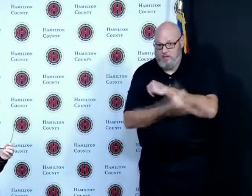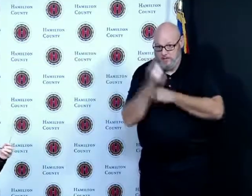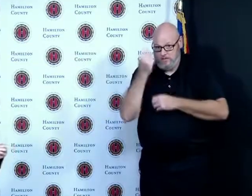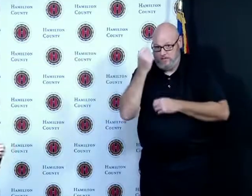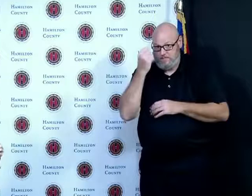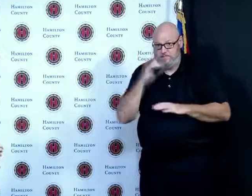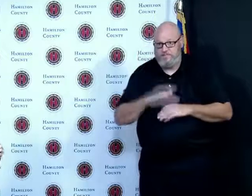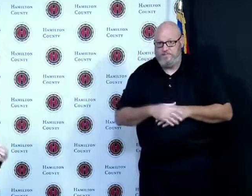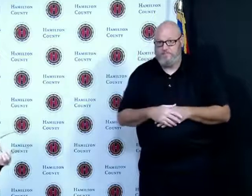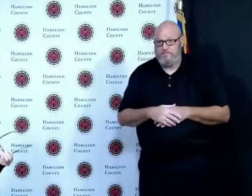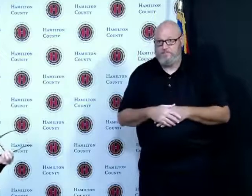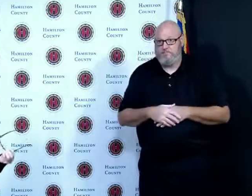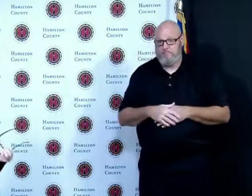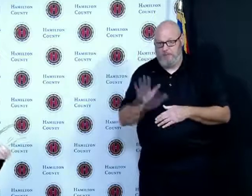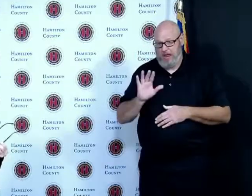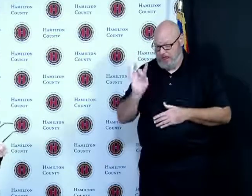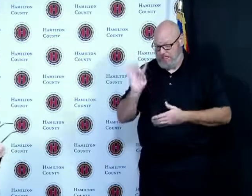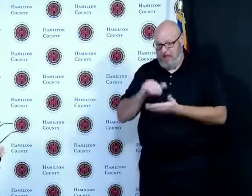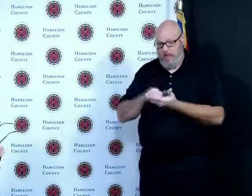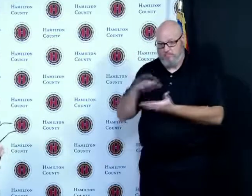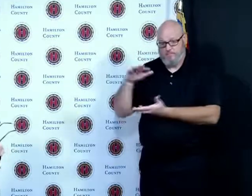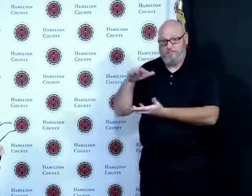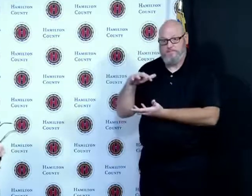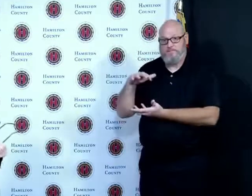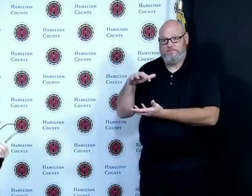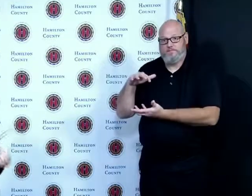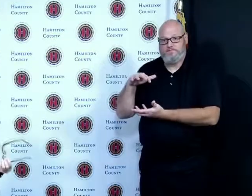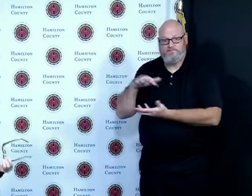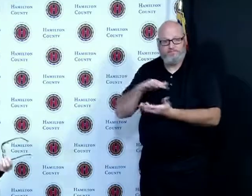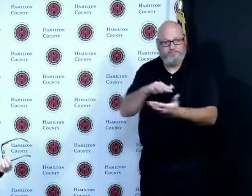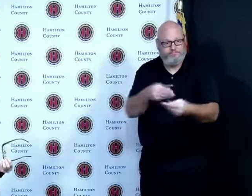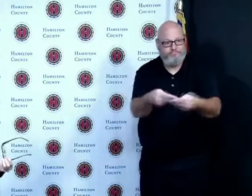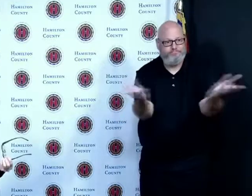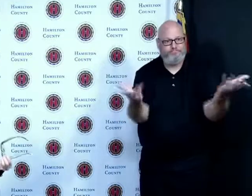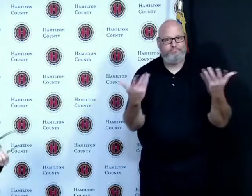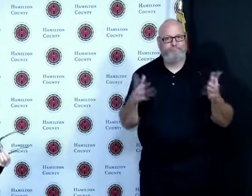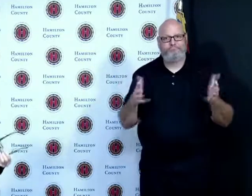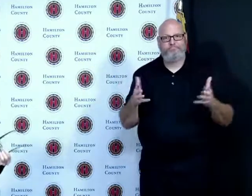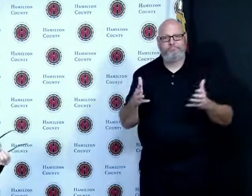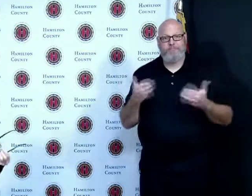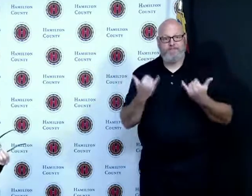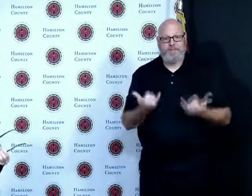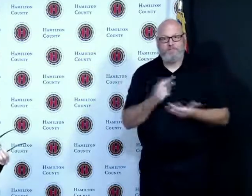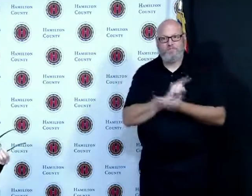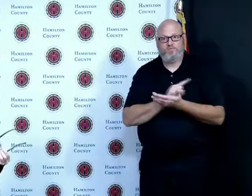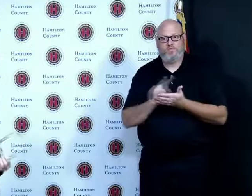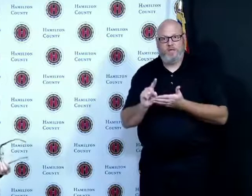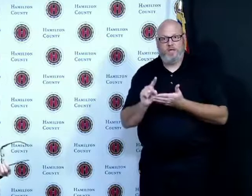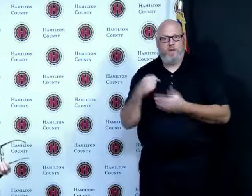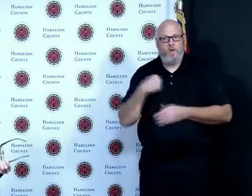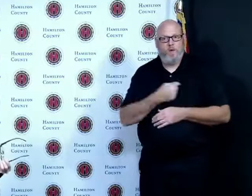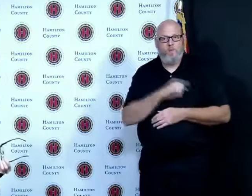this week correct me if I'm wrong Greg it's around 11,000. so that's the total next week our